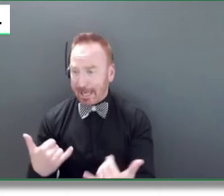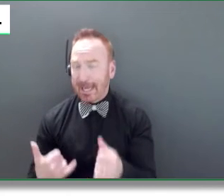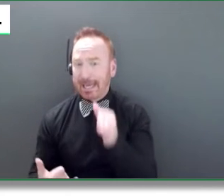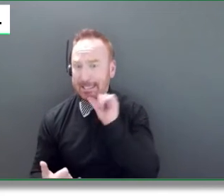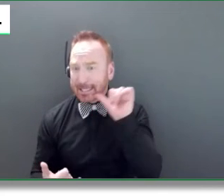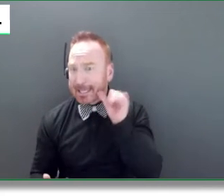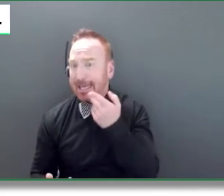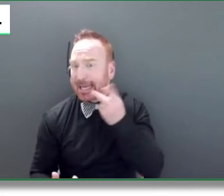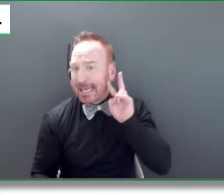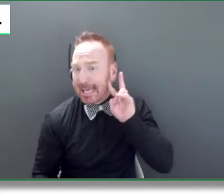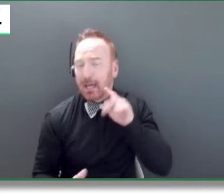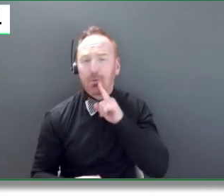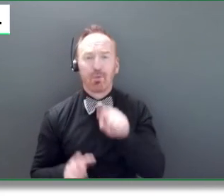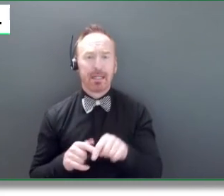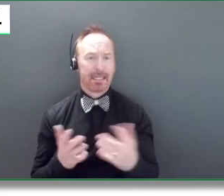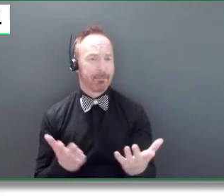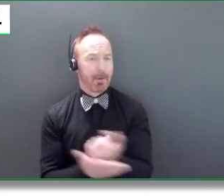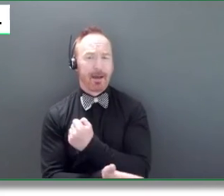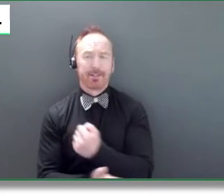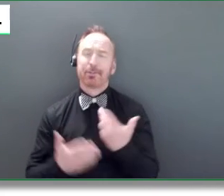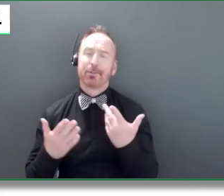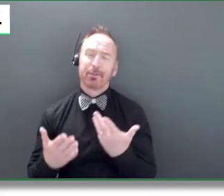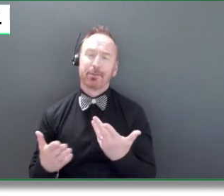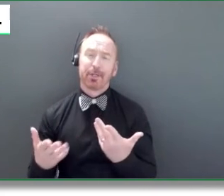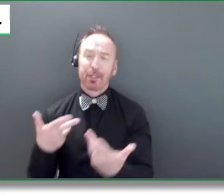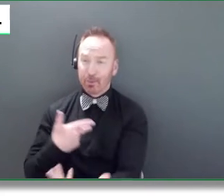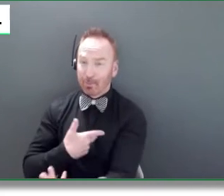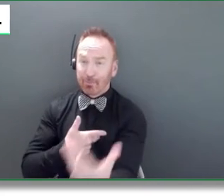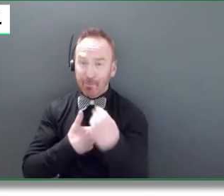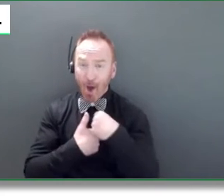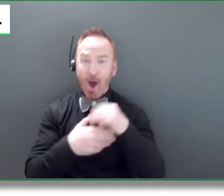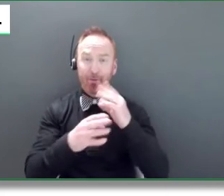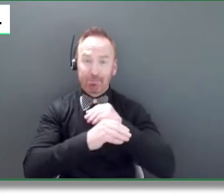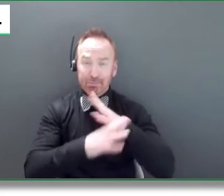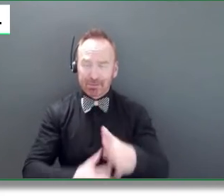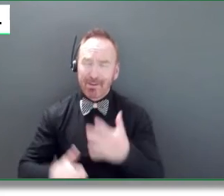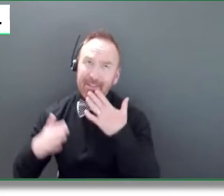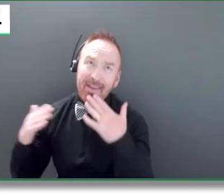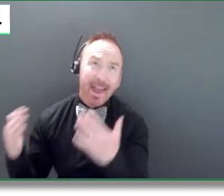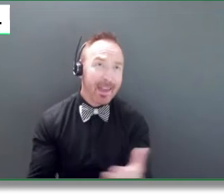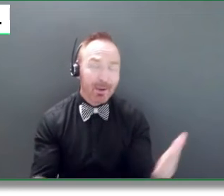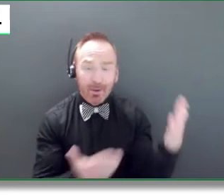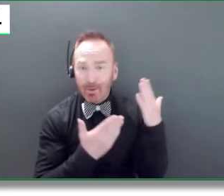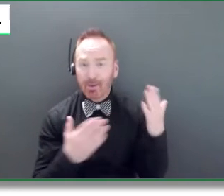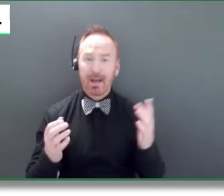for for being here with us and for sharing so openly about all of these